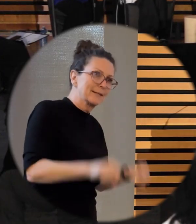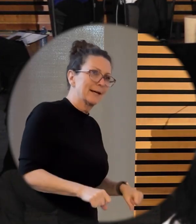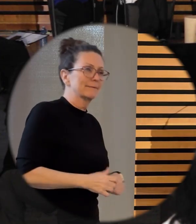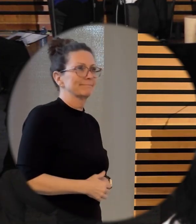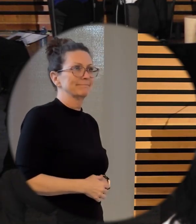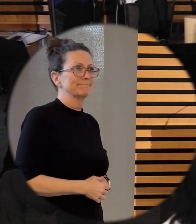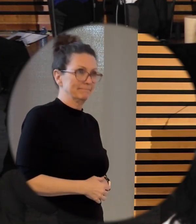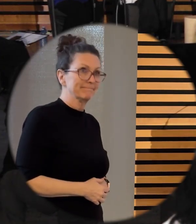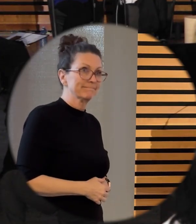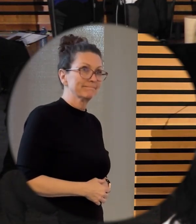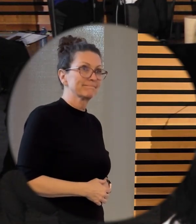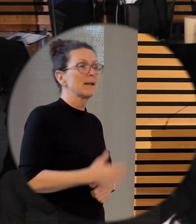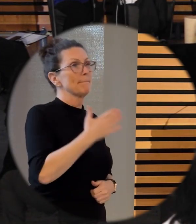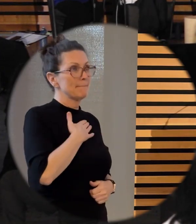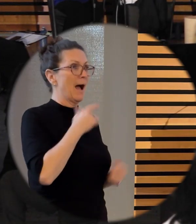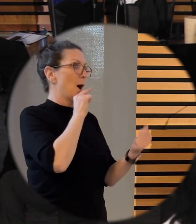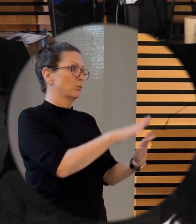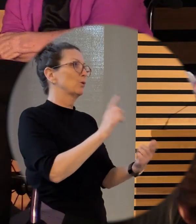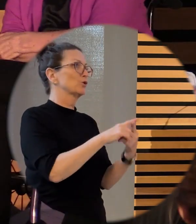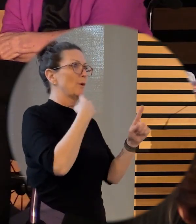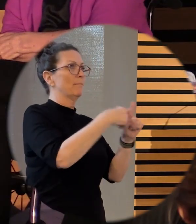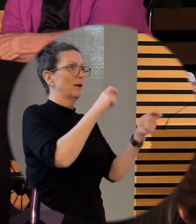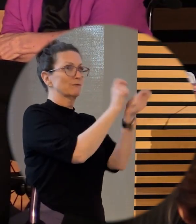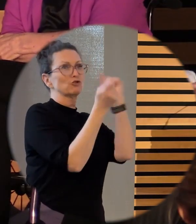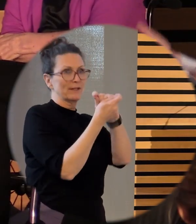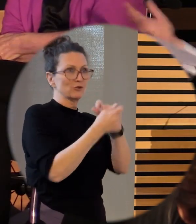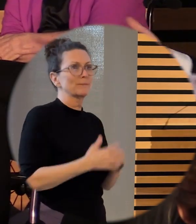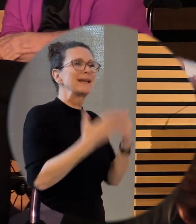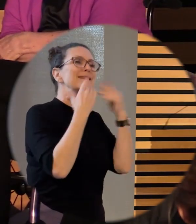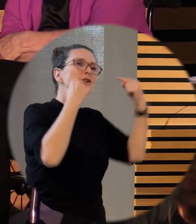you have together?" That's my little way of trying to make a positive difference. Thank you all for